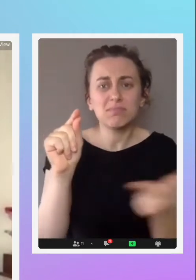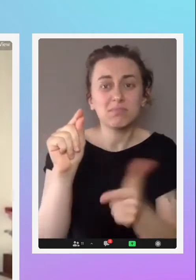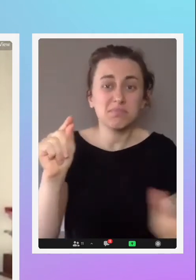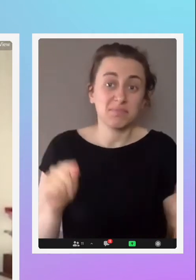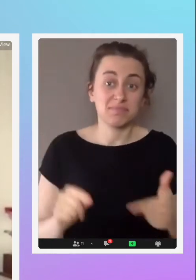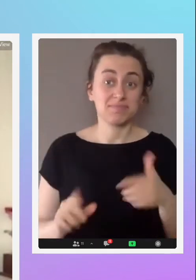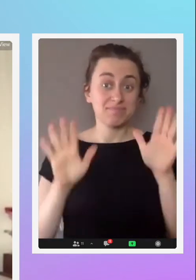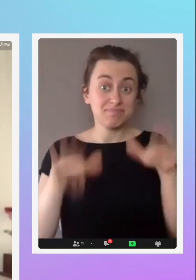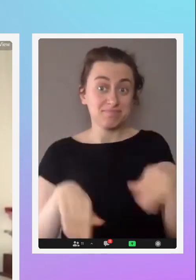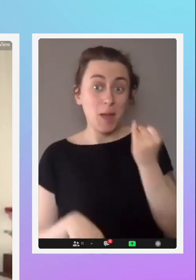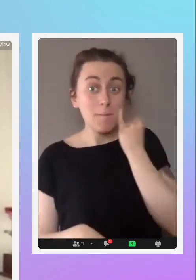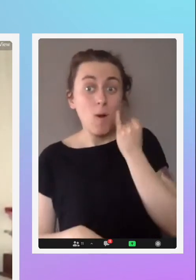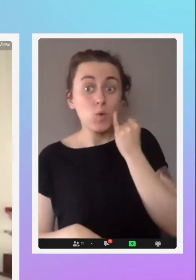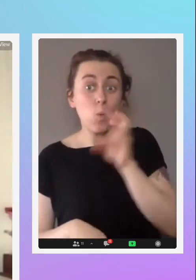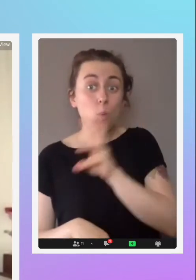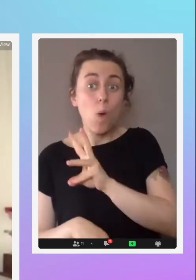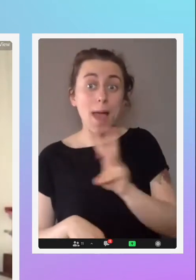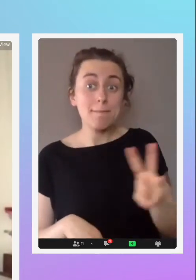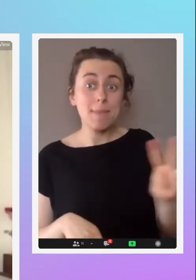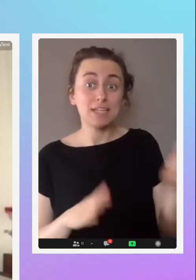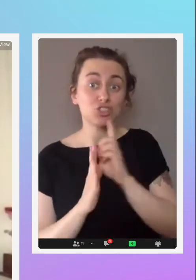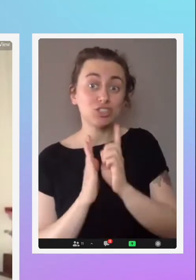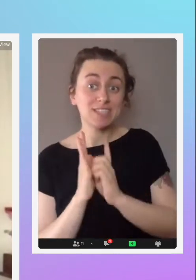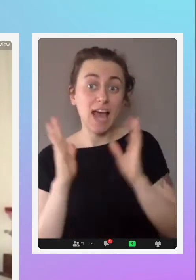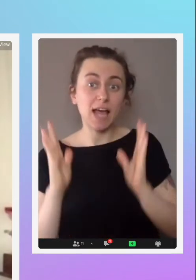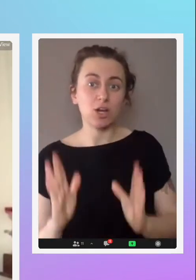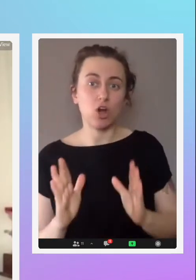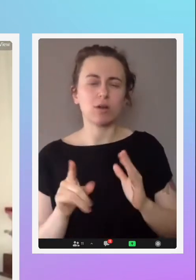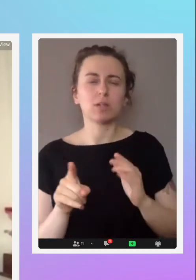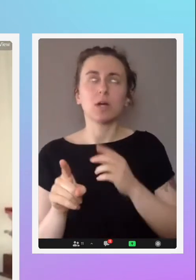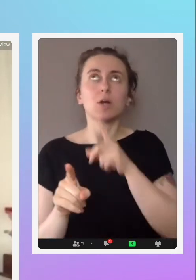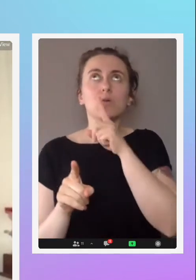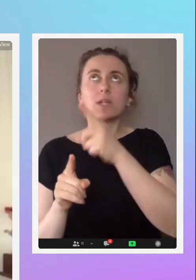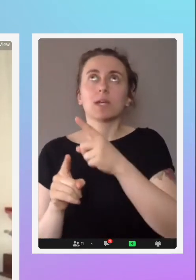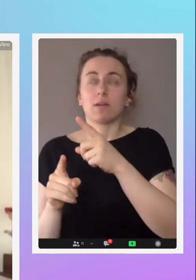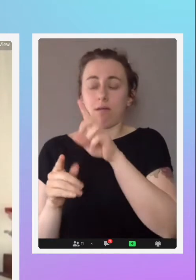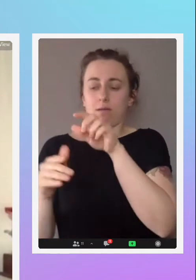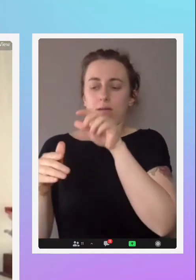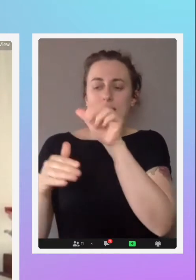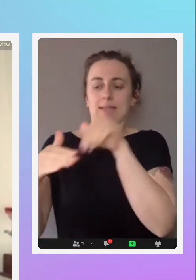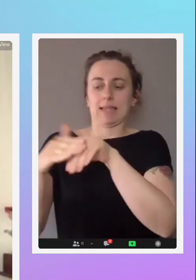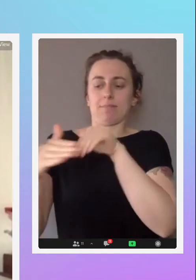and you care about making things accessible, one of the questions you might ask yourself is,